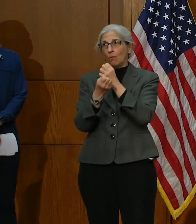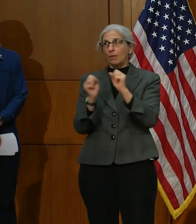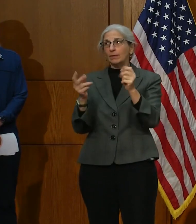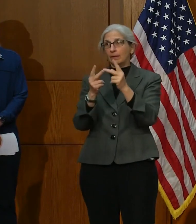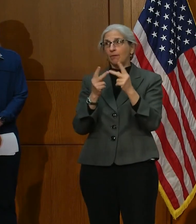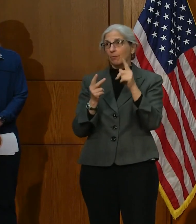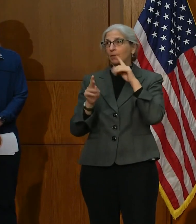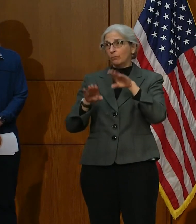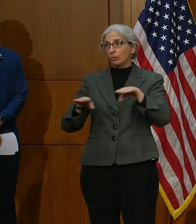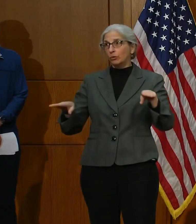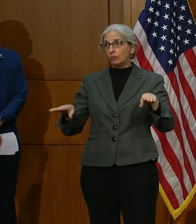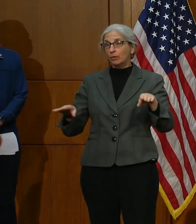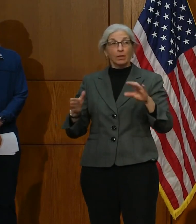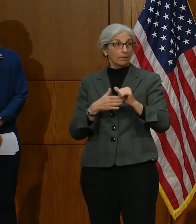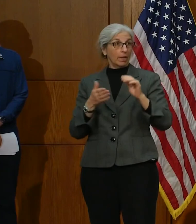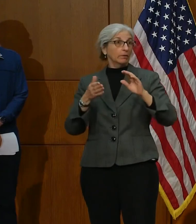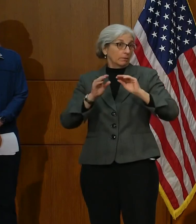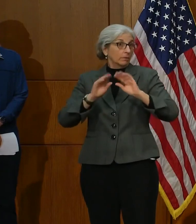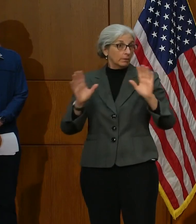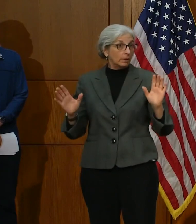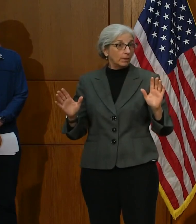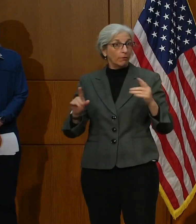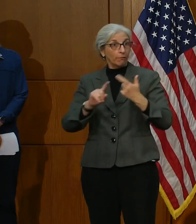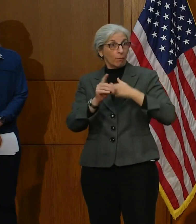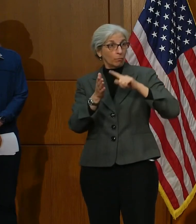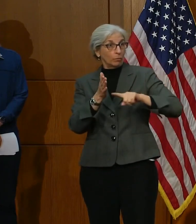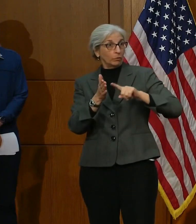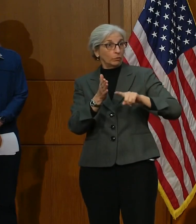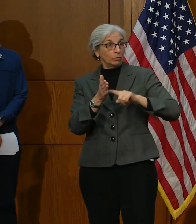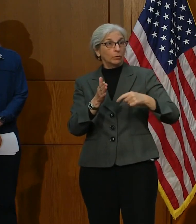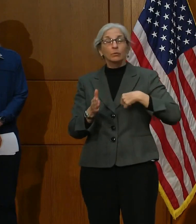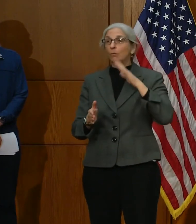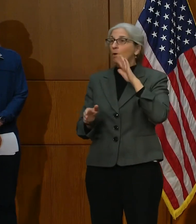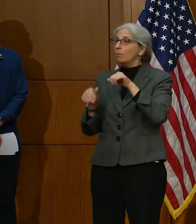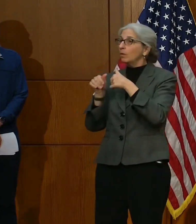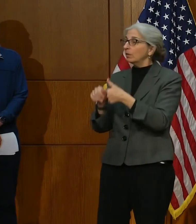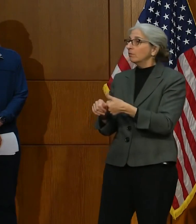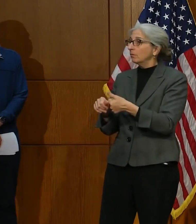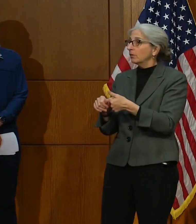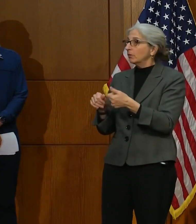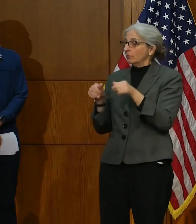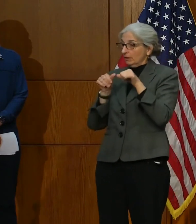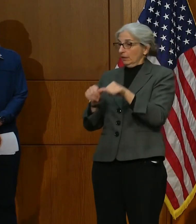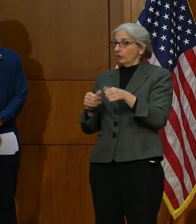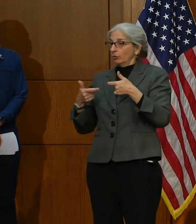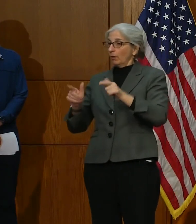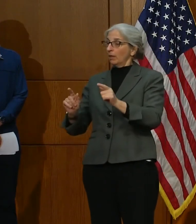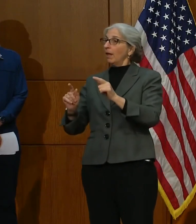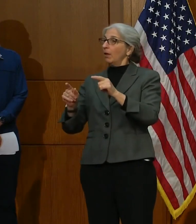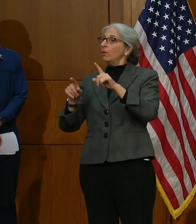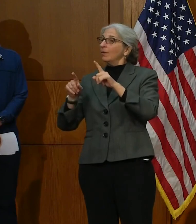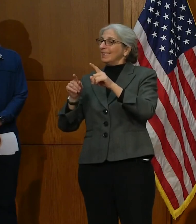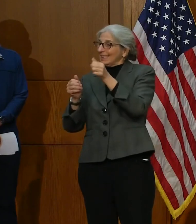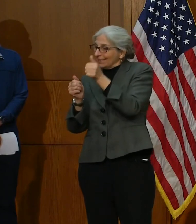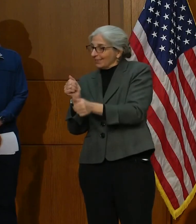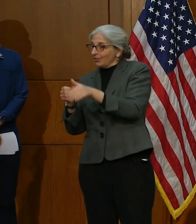PLACE FOR OUR CHILDREN. THAT'S BECOME MORE CLEAR EVERY DAY, SO. WILL CONTINUE TO ALLOW THE